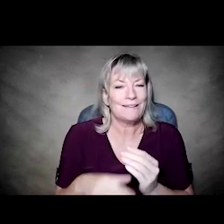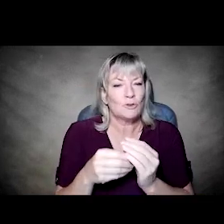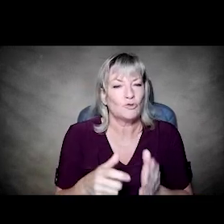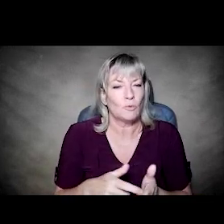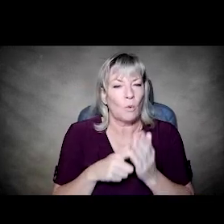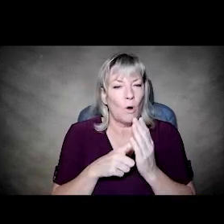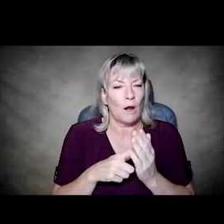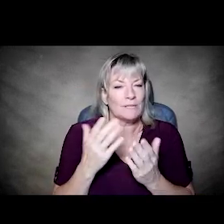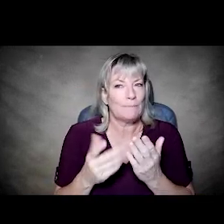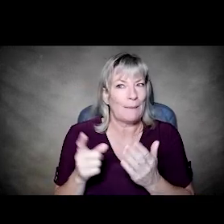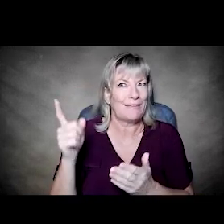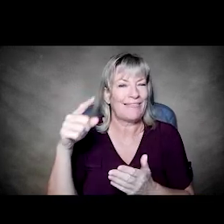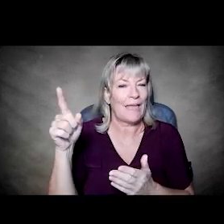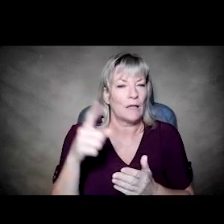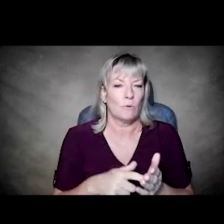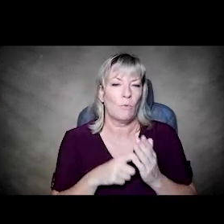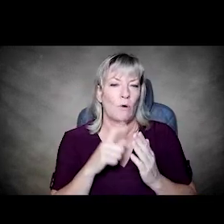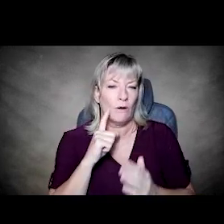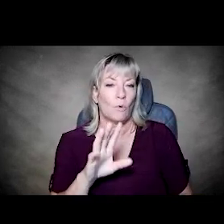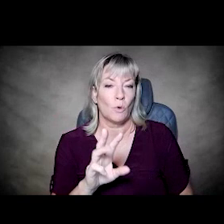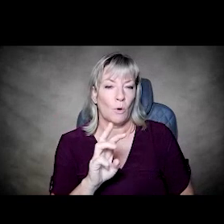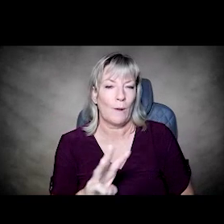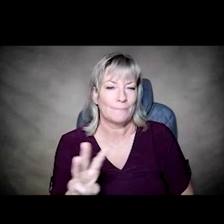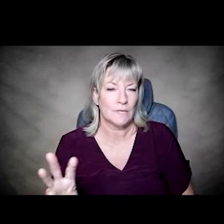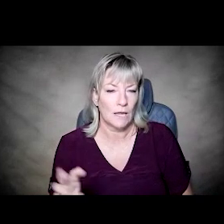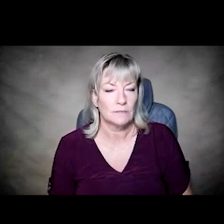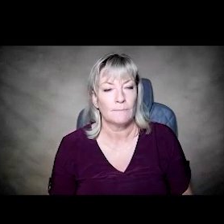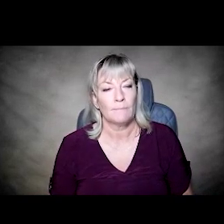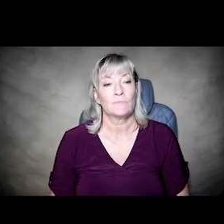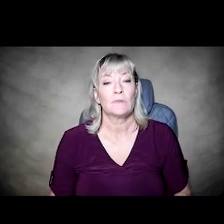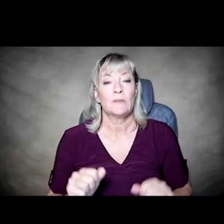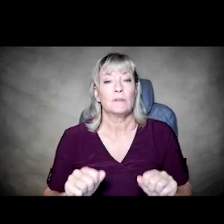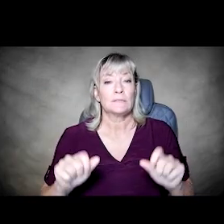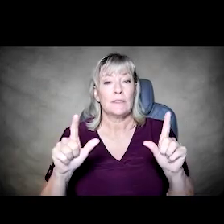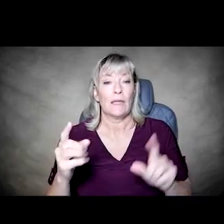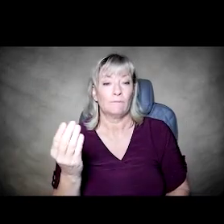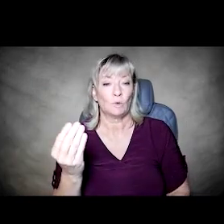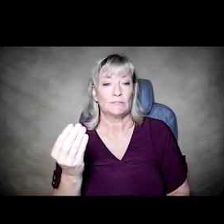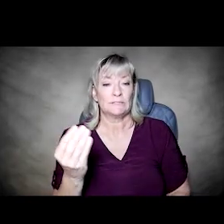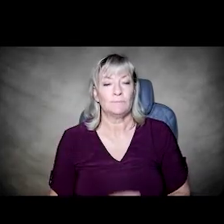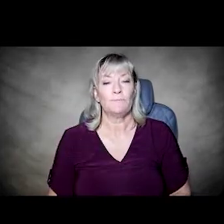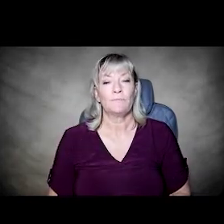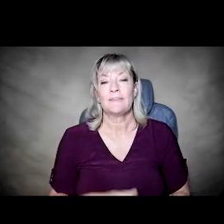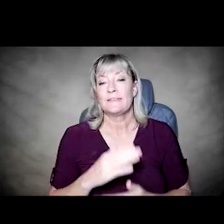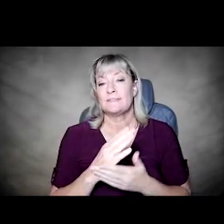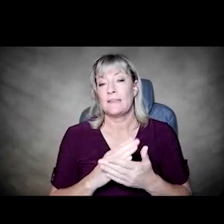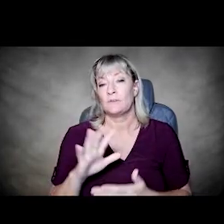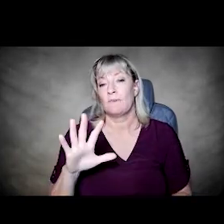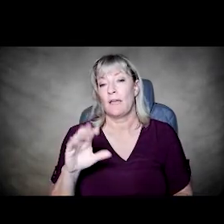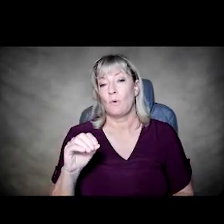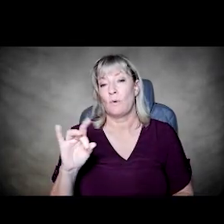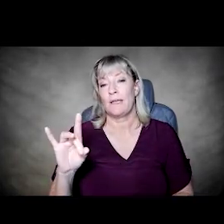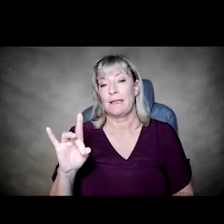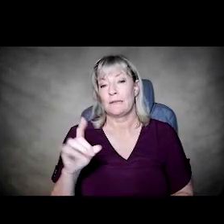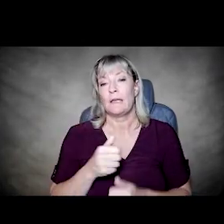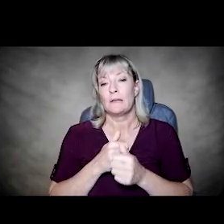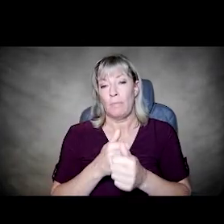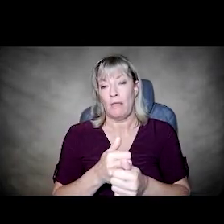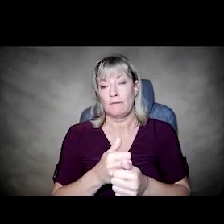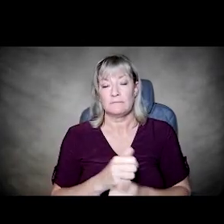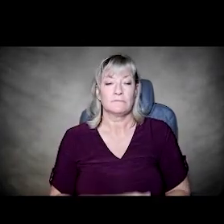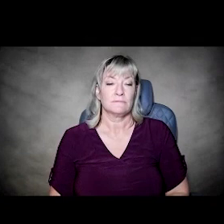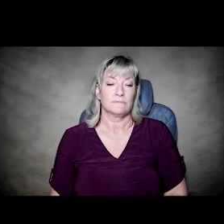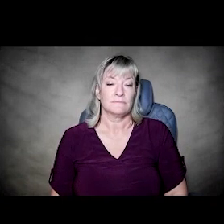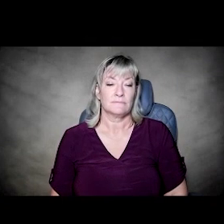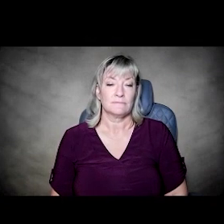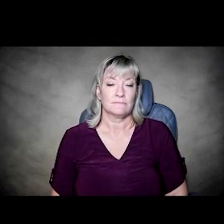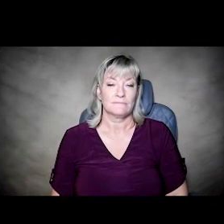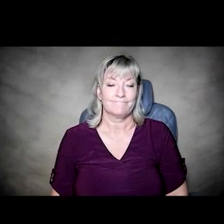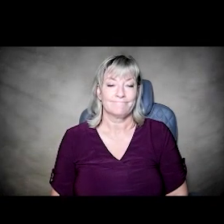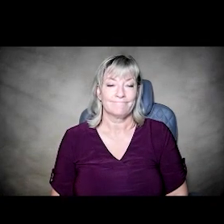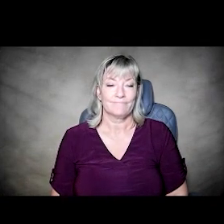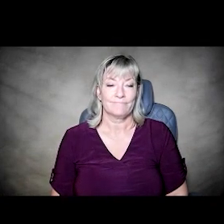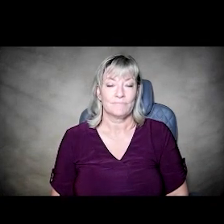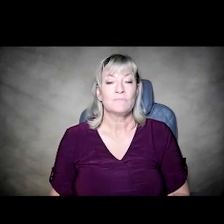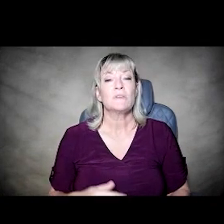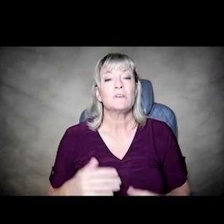they may require for your website. Slide 14, Section 508 Compliance.